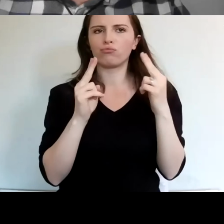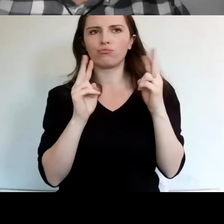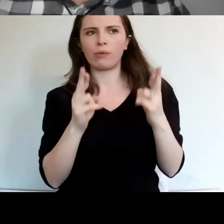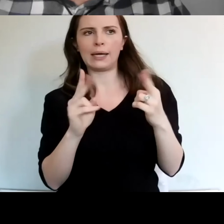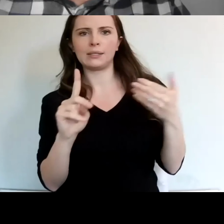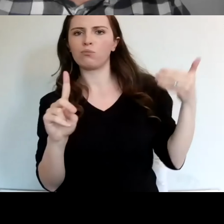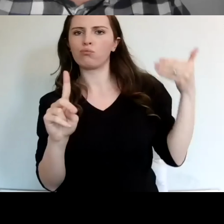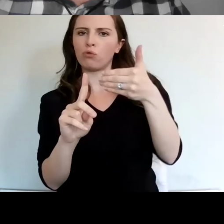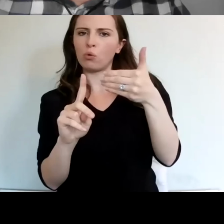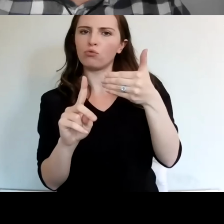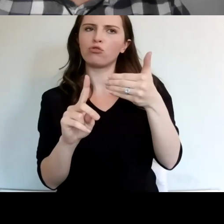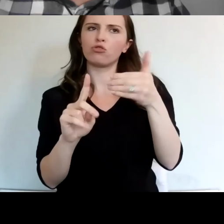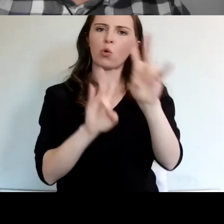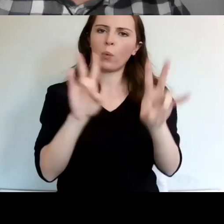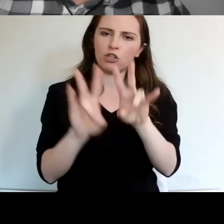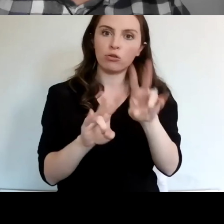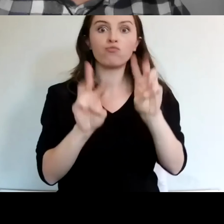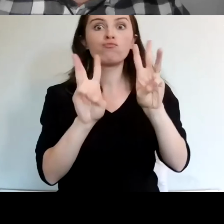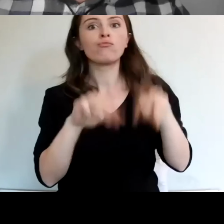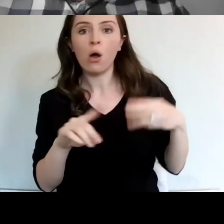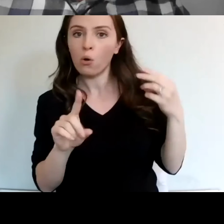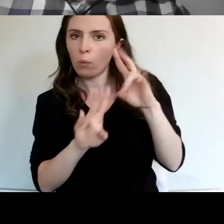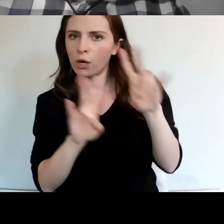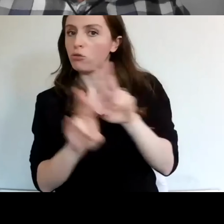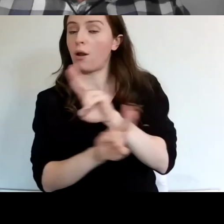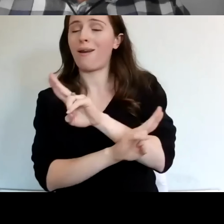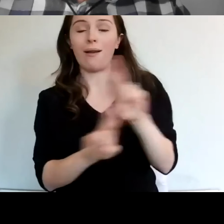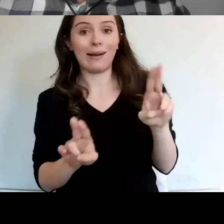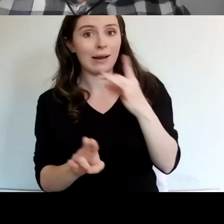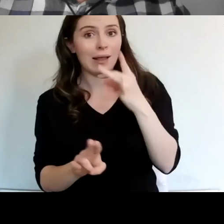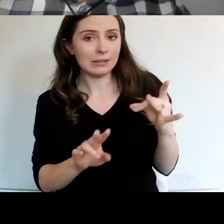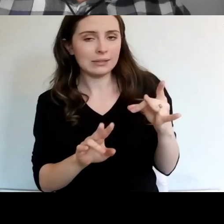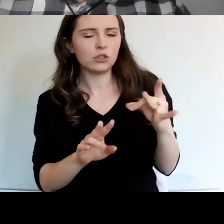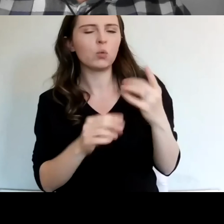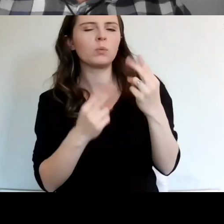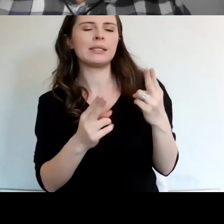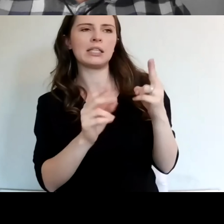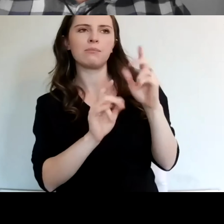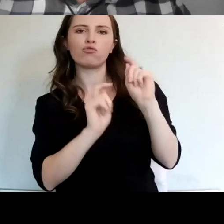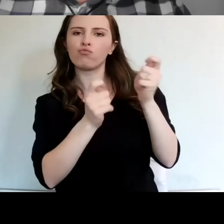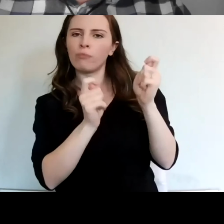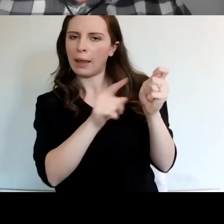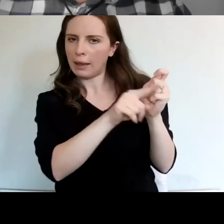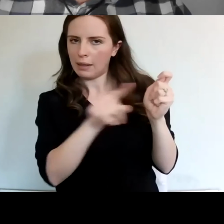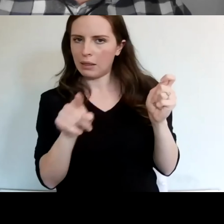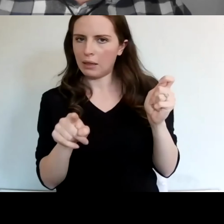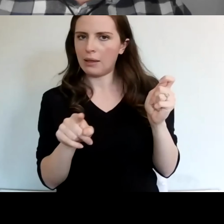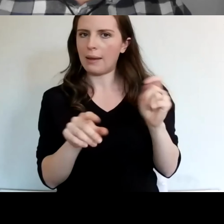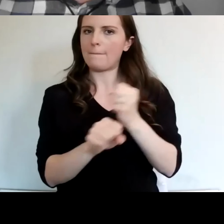the wrong questions not to ask. So, that whole thing of dignity is really, really important.